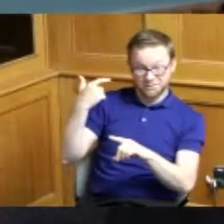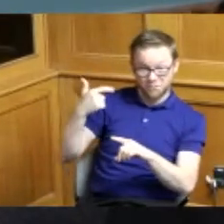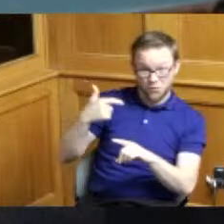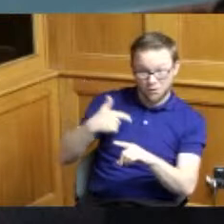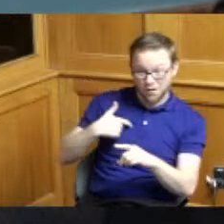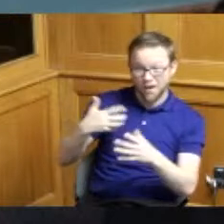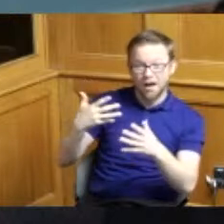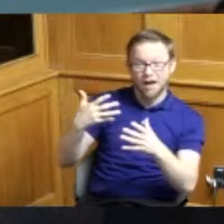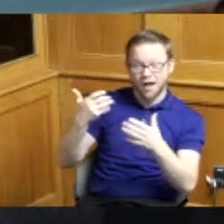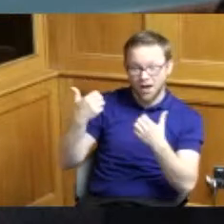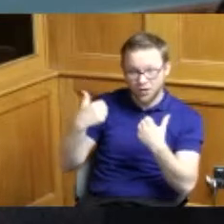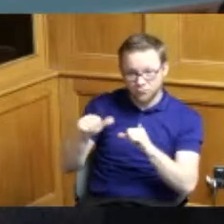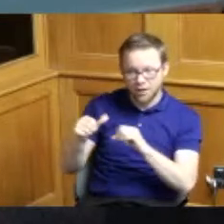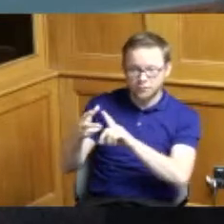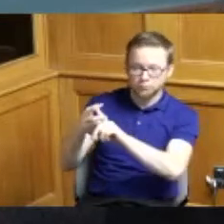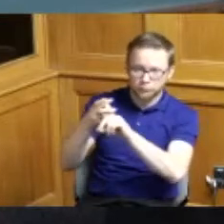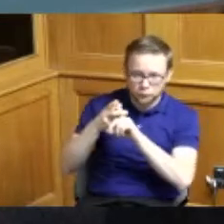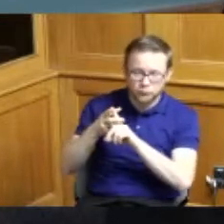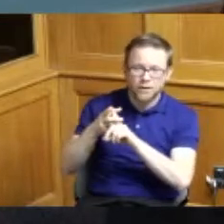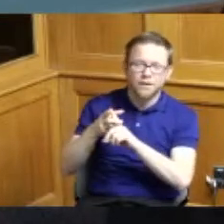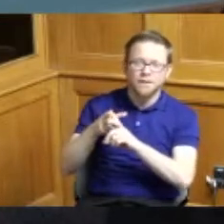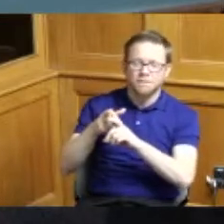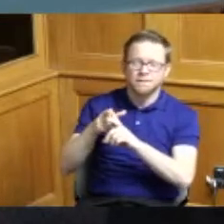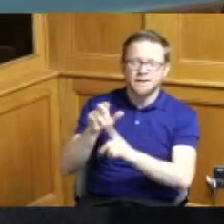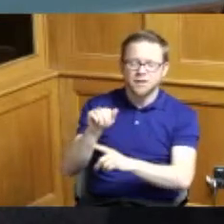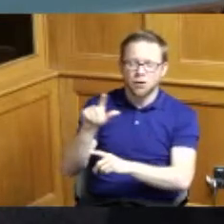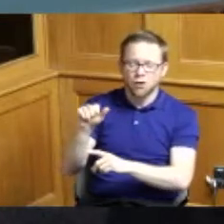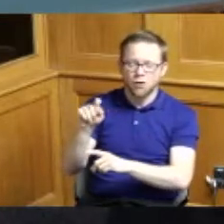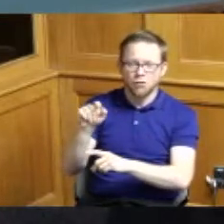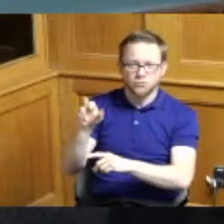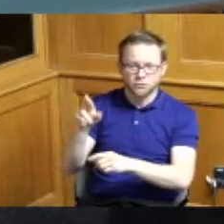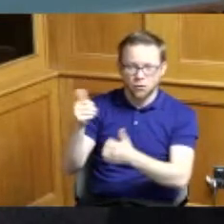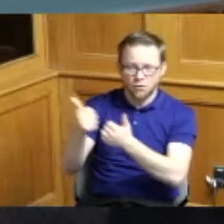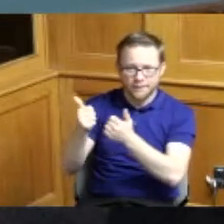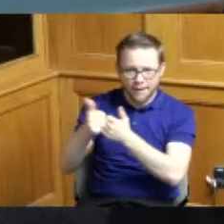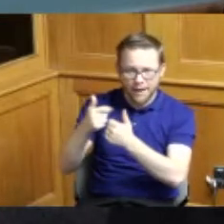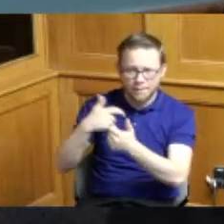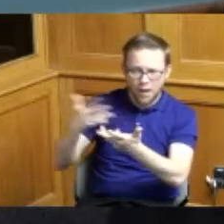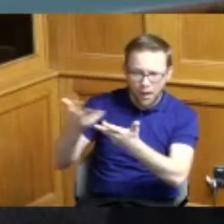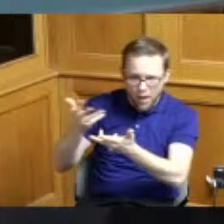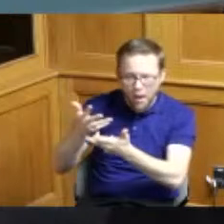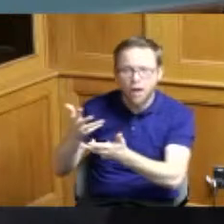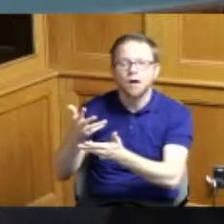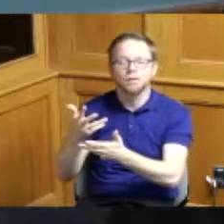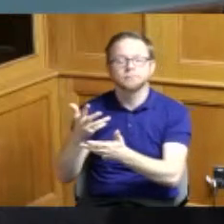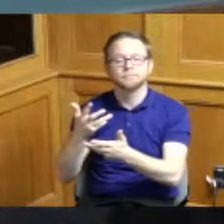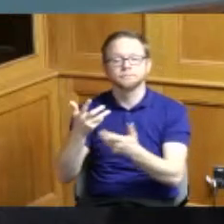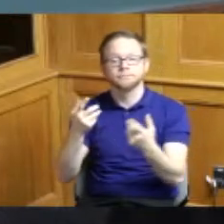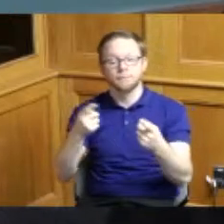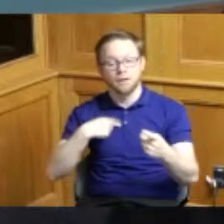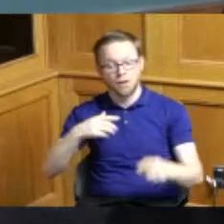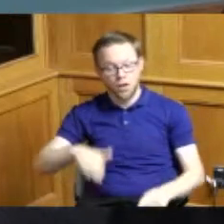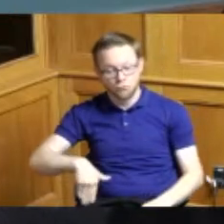game ten years before we got the all-star game uh I had grown up in my parents bid for the NCAA